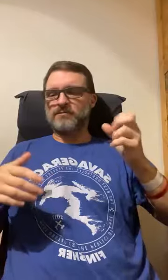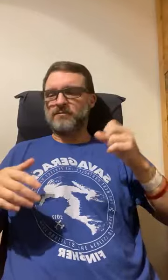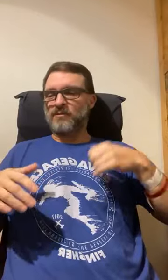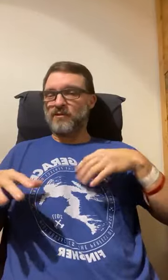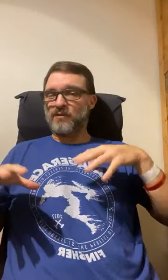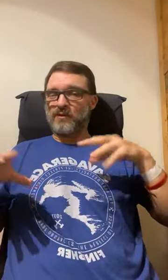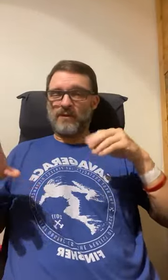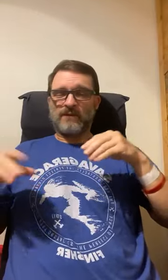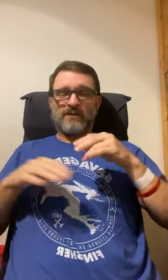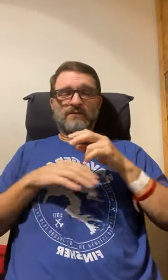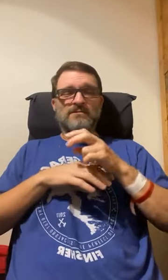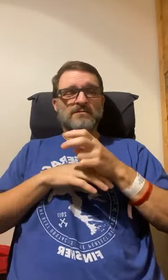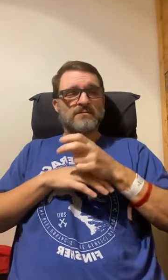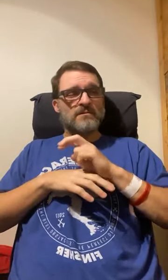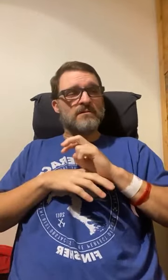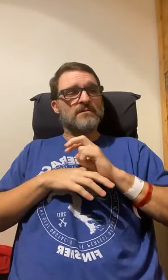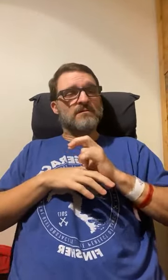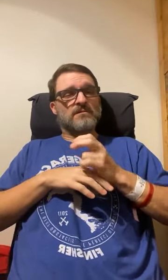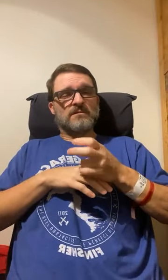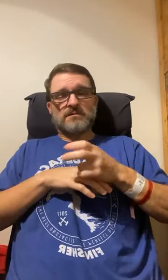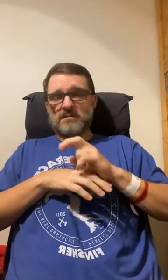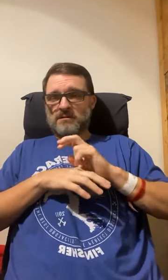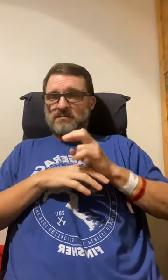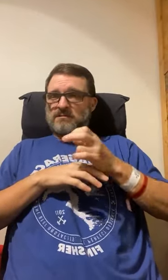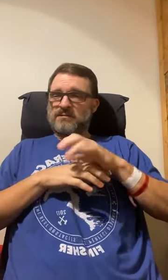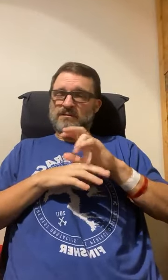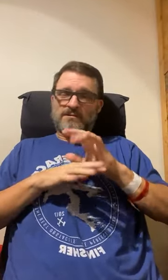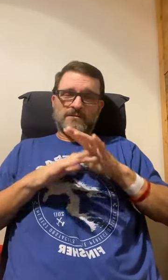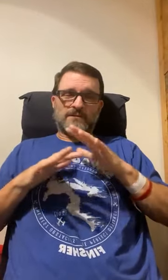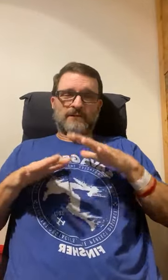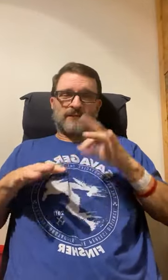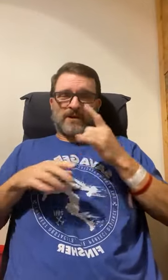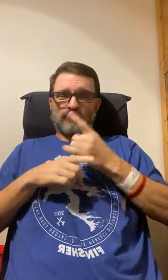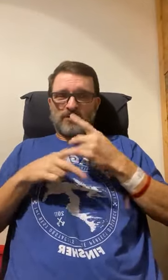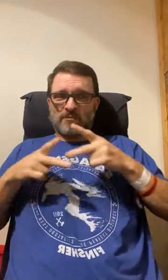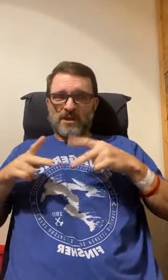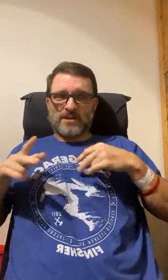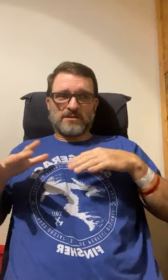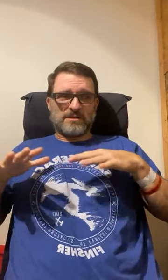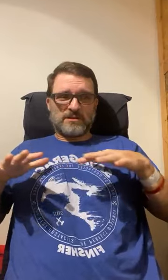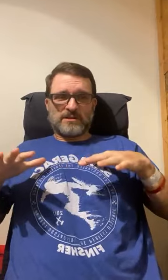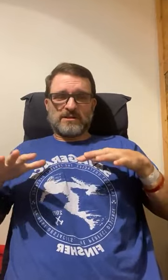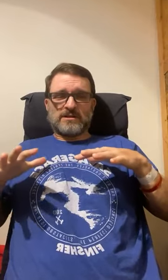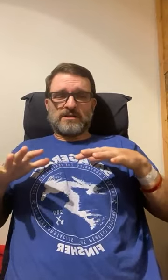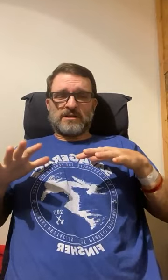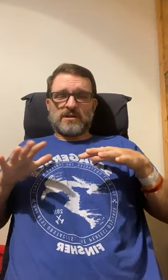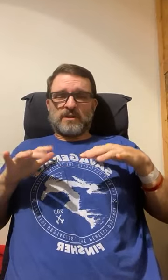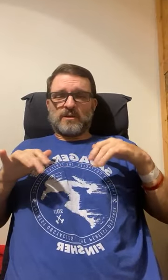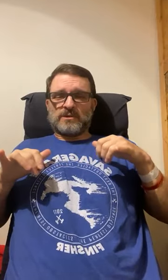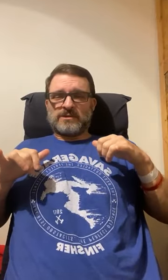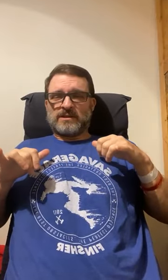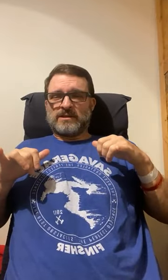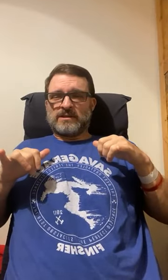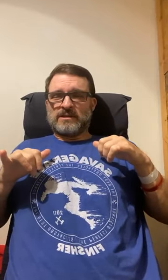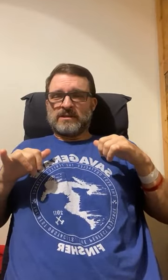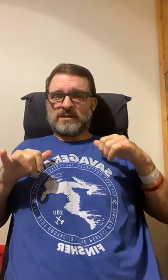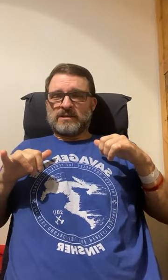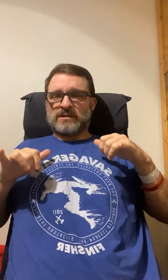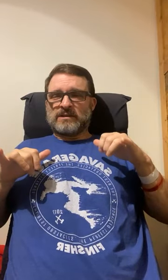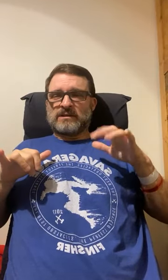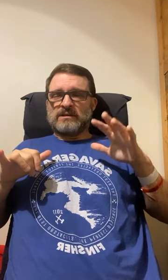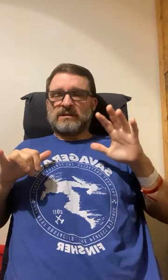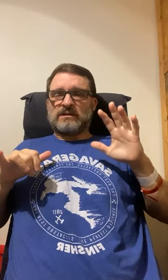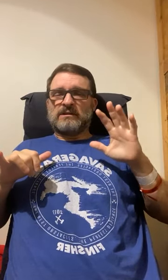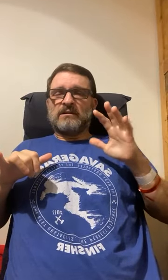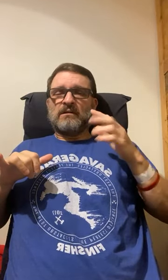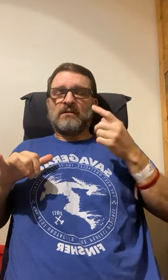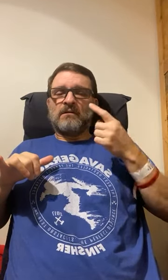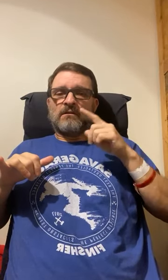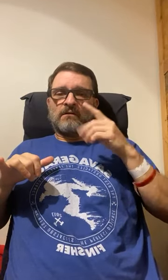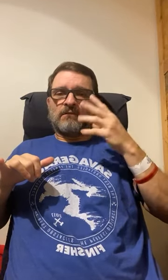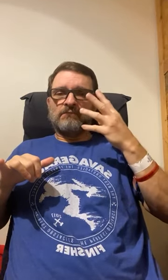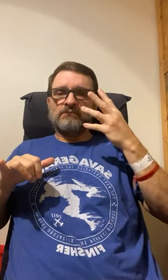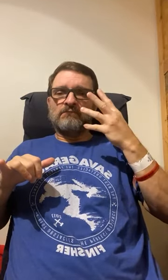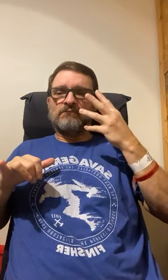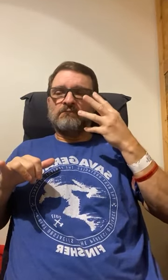So I turned off everything and tried to get comfortable.